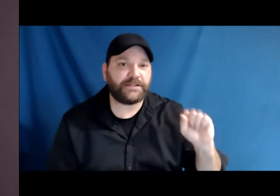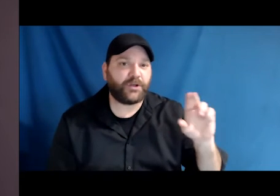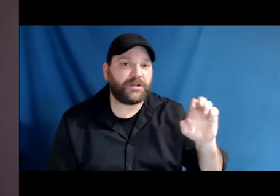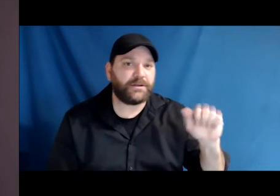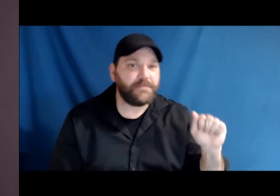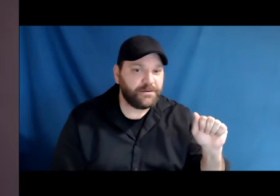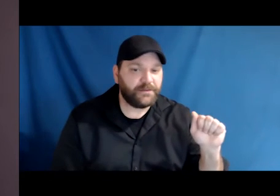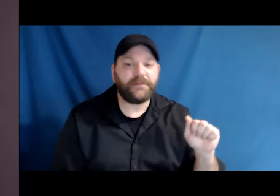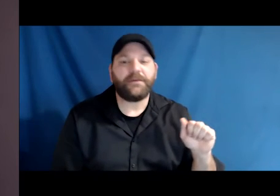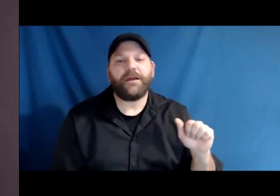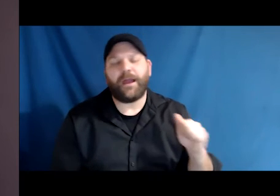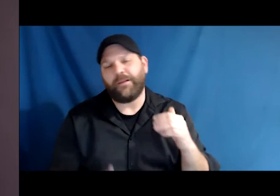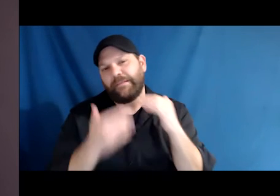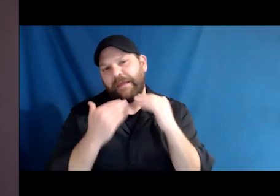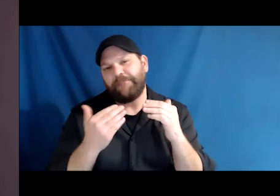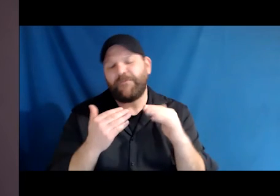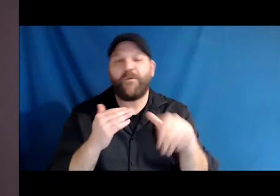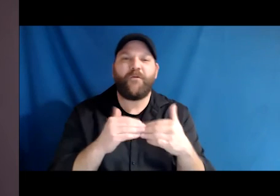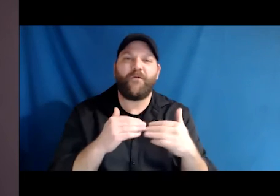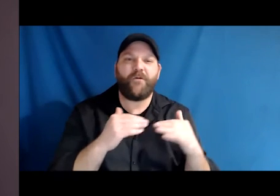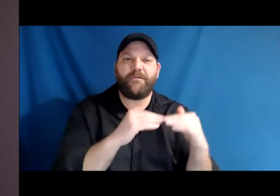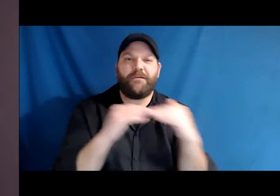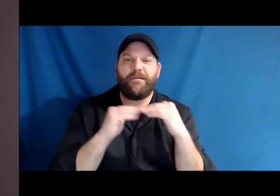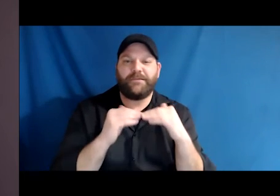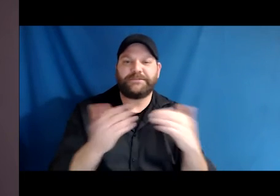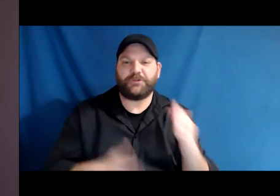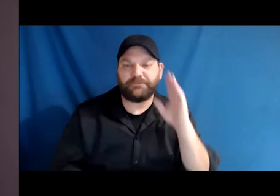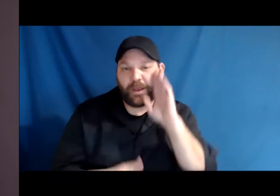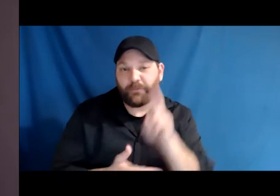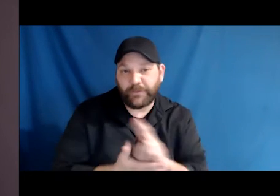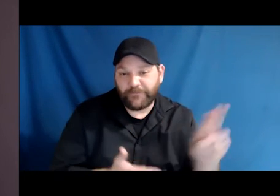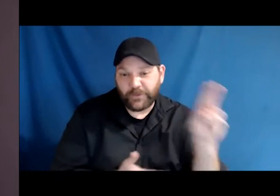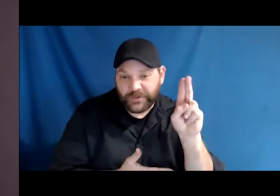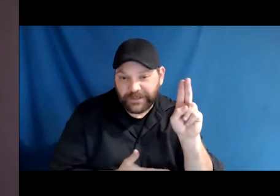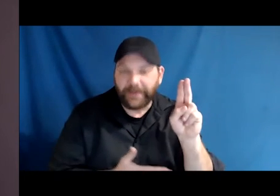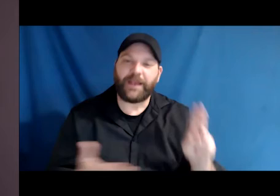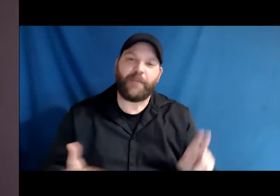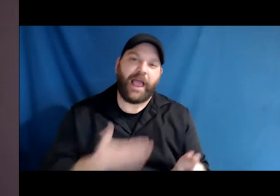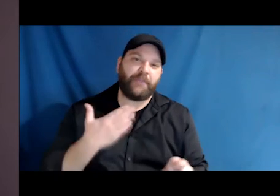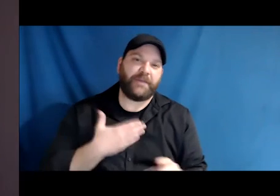I'm thankful for my colleagues at Brown University, and I'm very happy that I won the Rising Star Award.